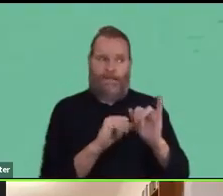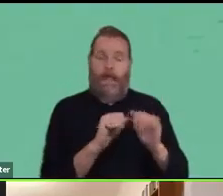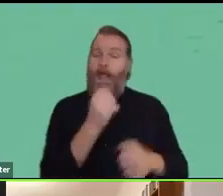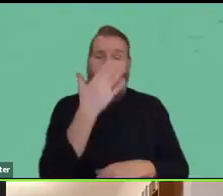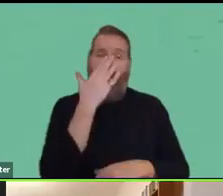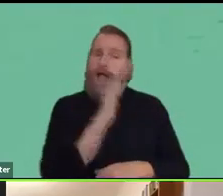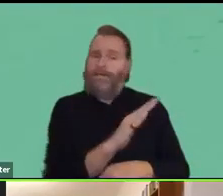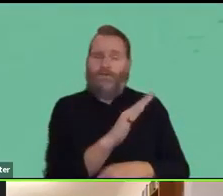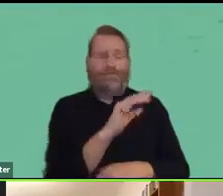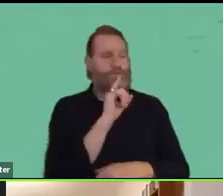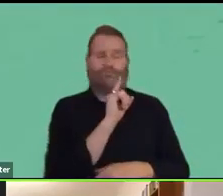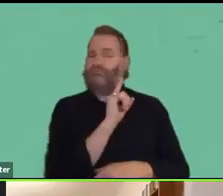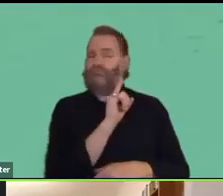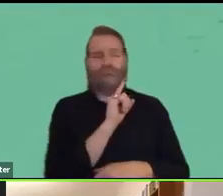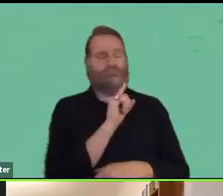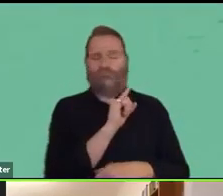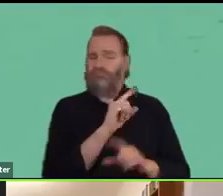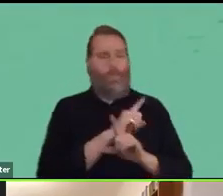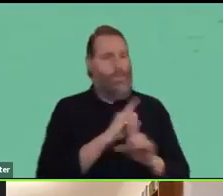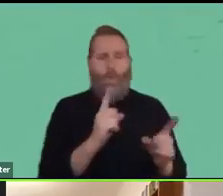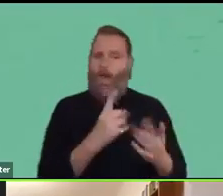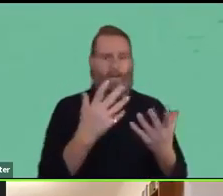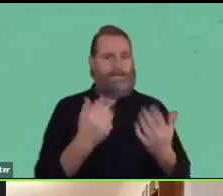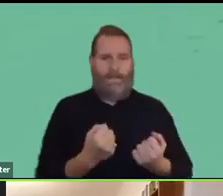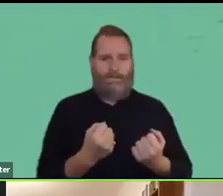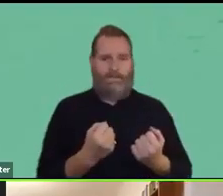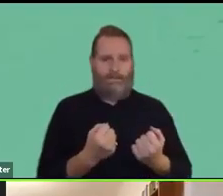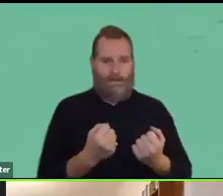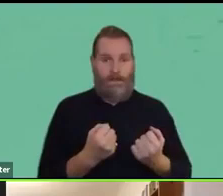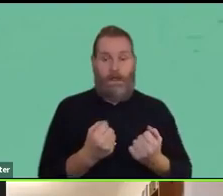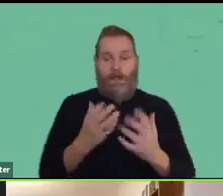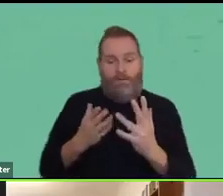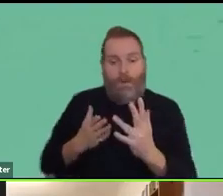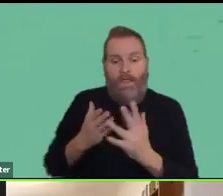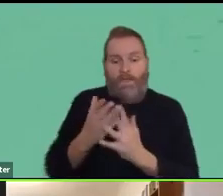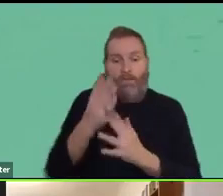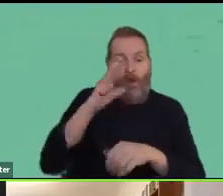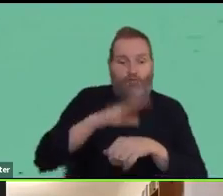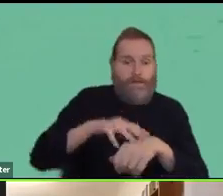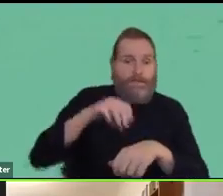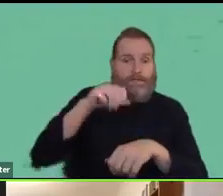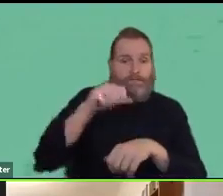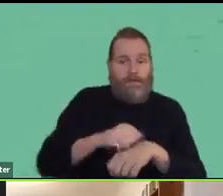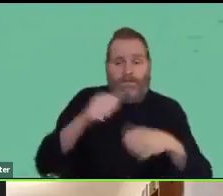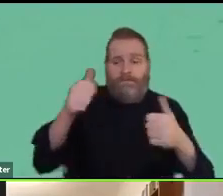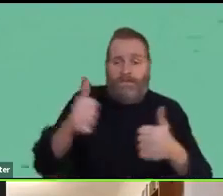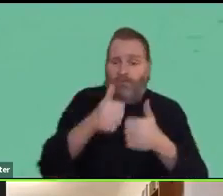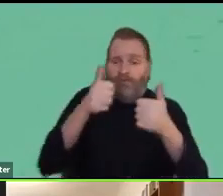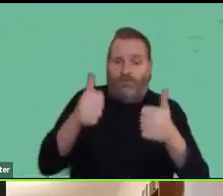be accepted and as we get - go through Christmas and turn into the new year we want all our members